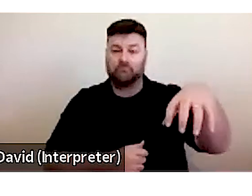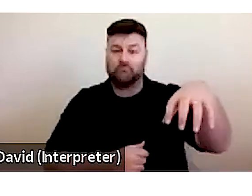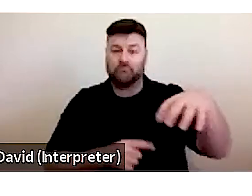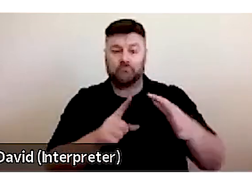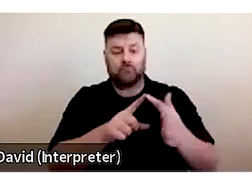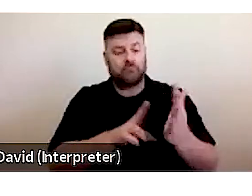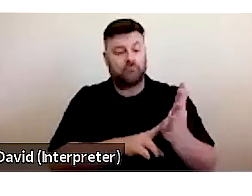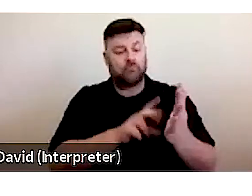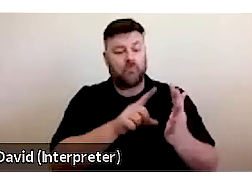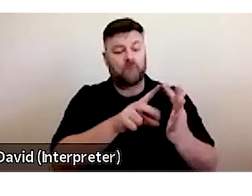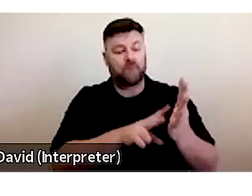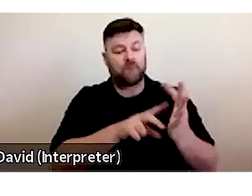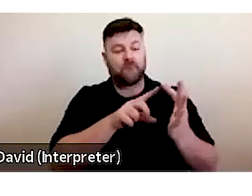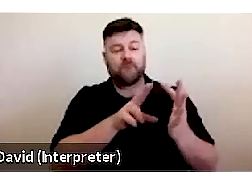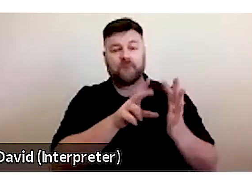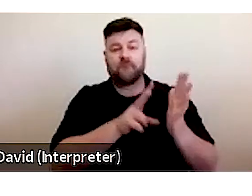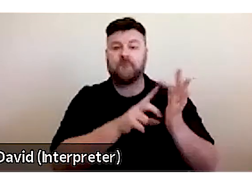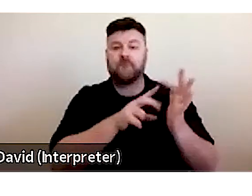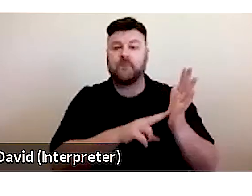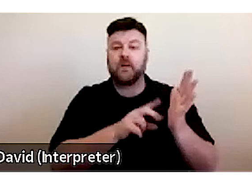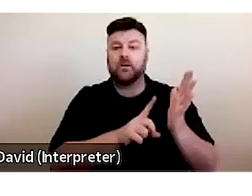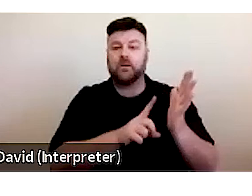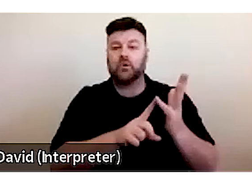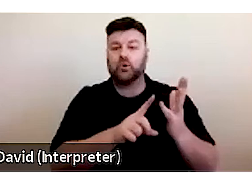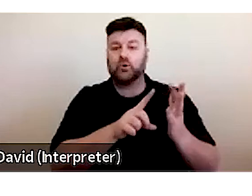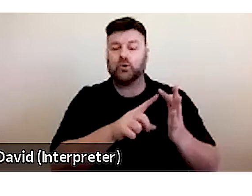said that they were not looking to do a disability show.